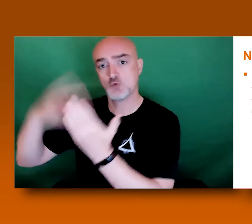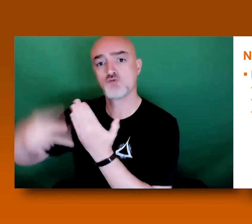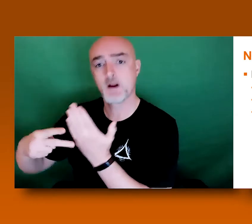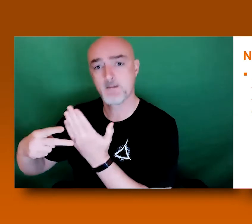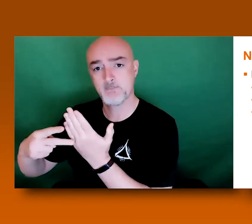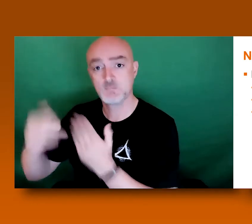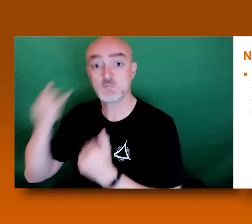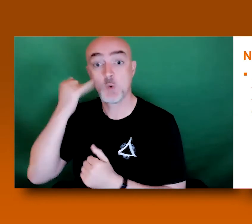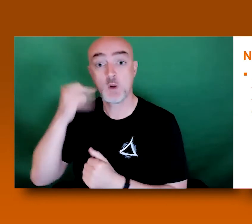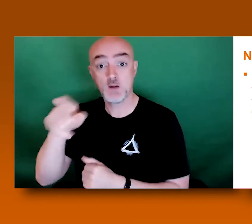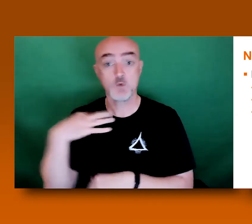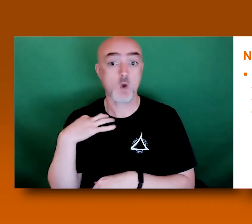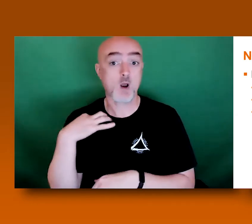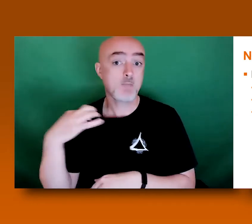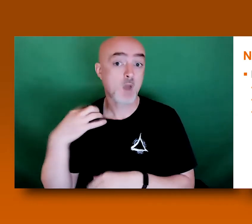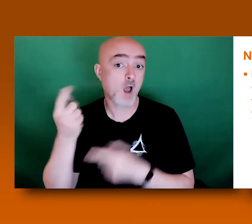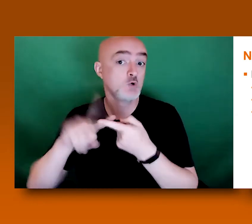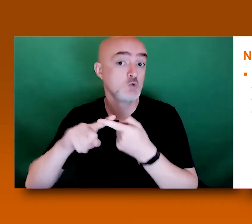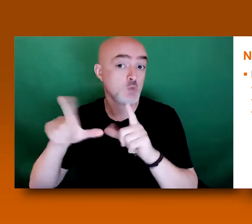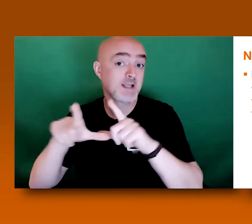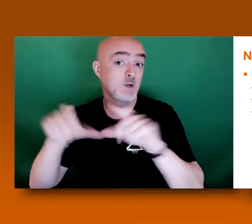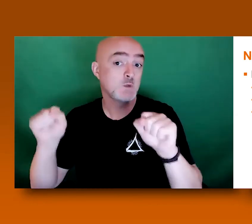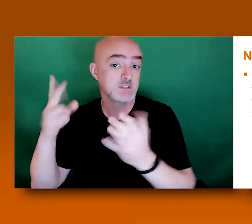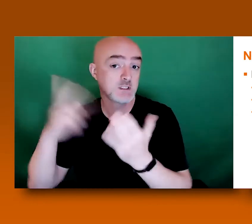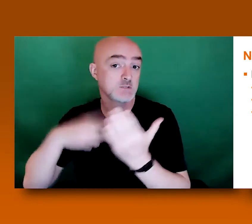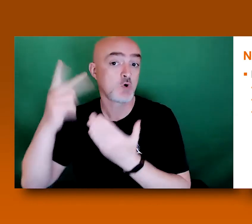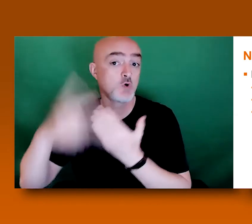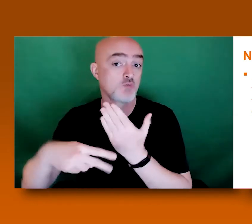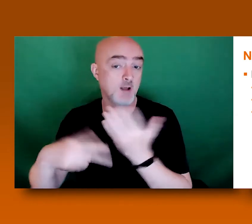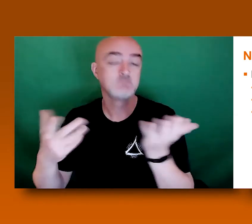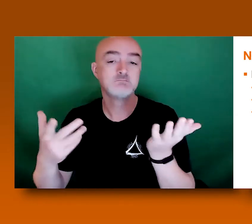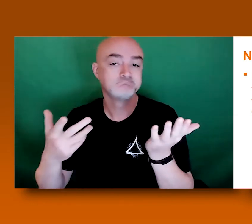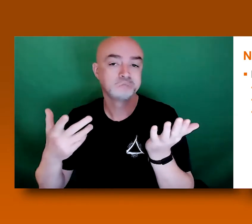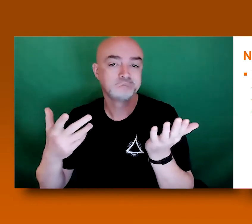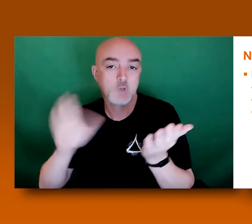And we want to have program officers that have something to do with those programs.